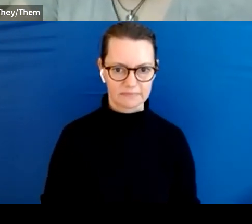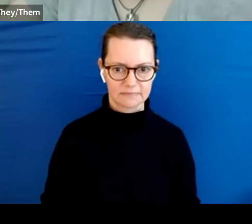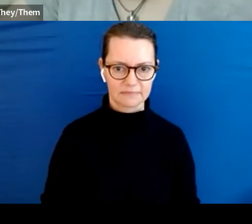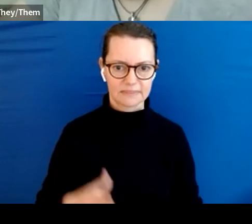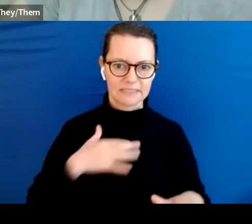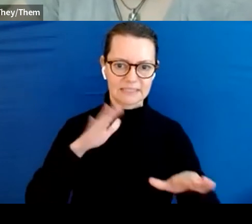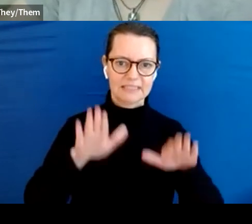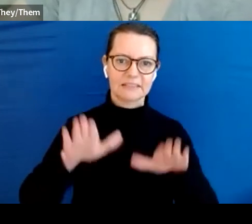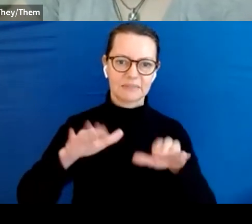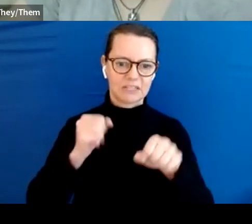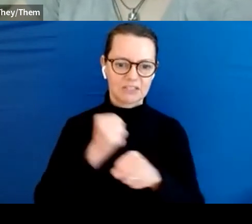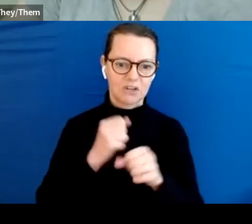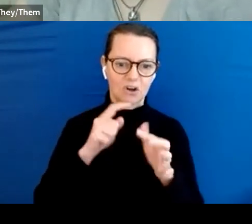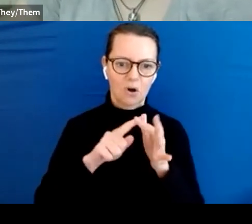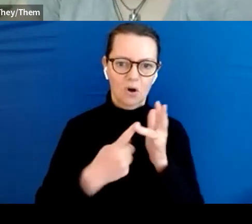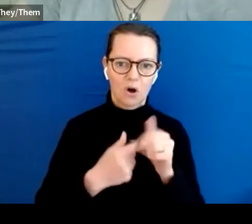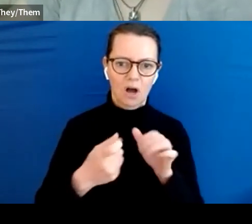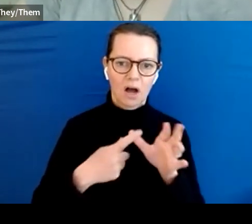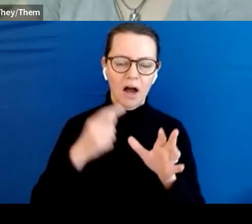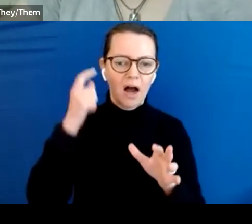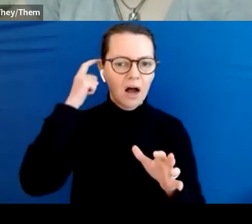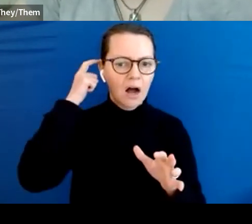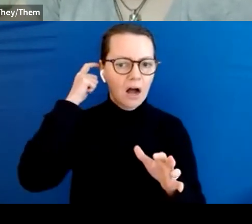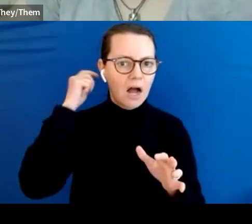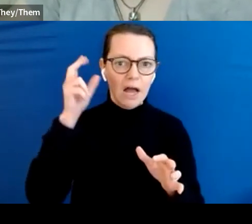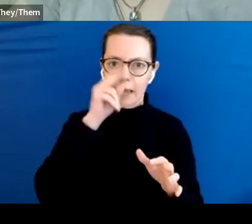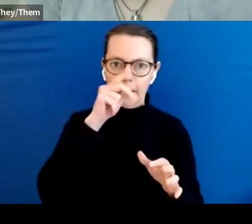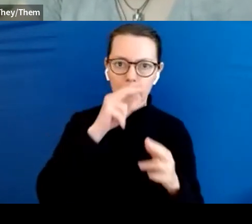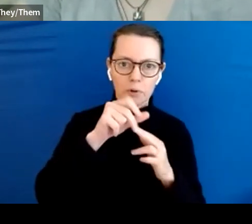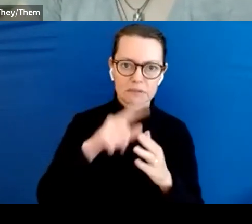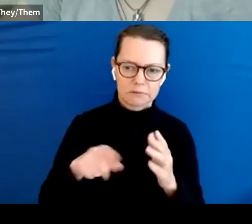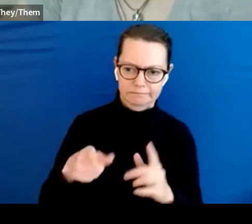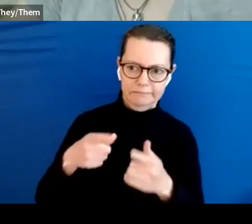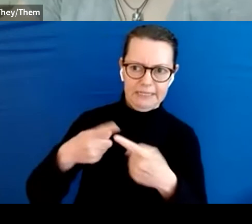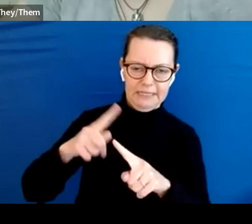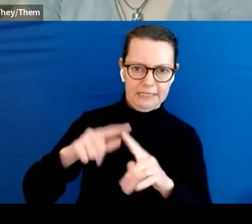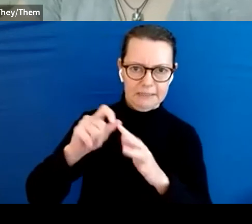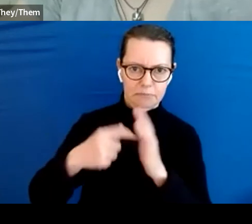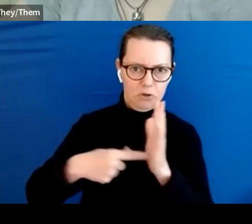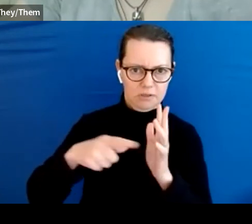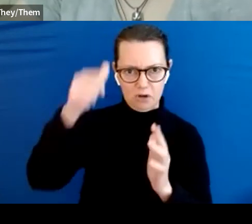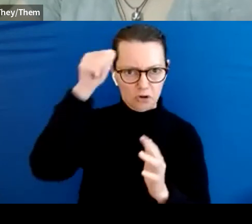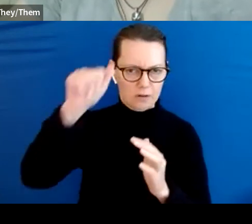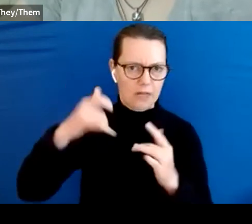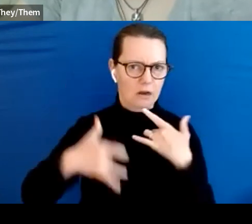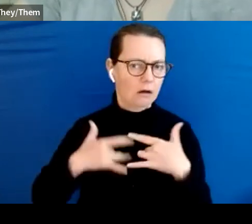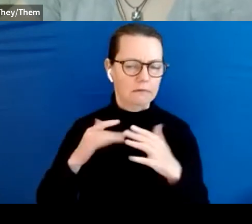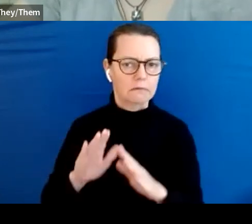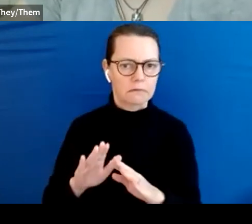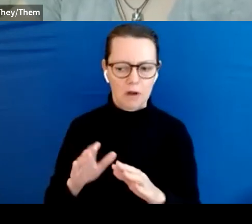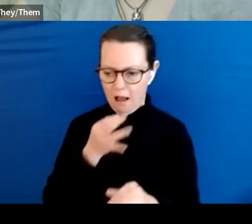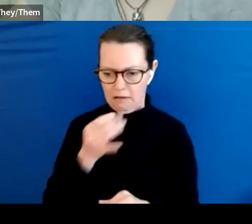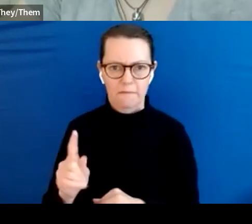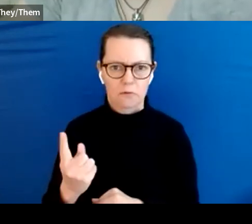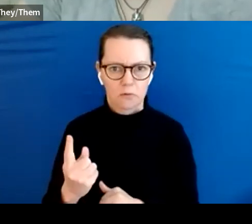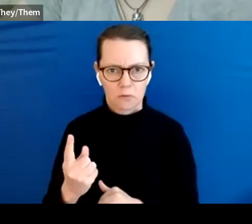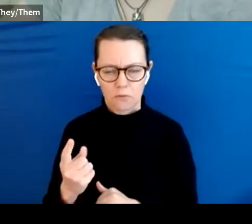minus is going to be very similar to George's, the young person with disability is the expert of their experience.